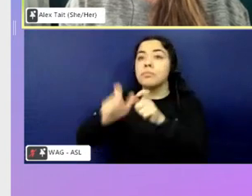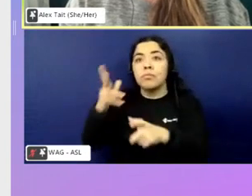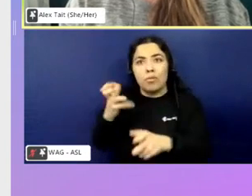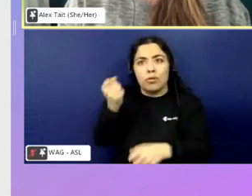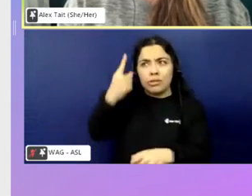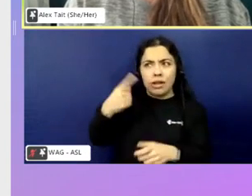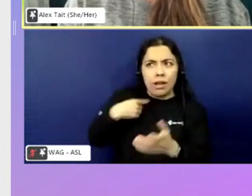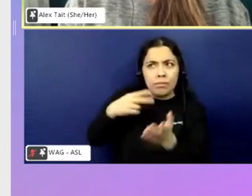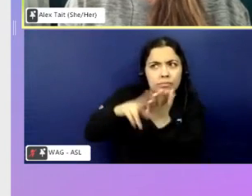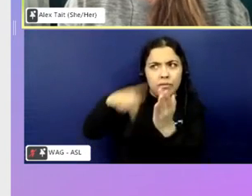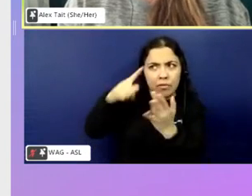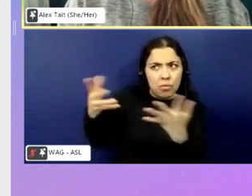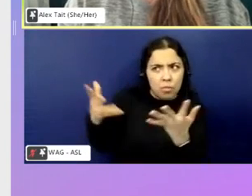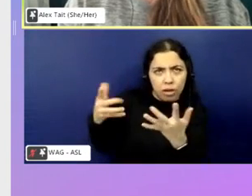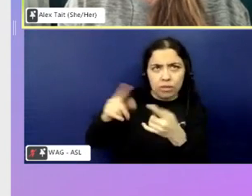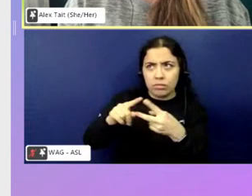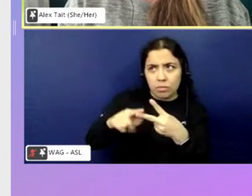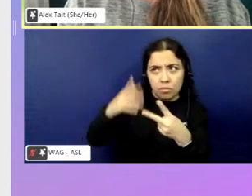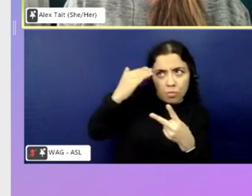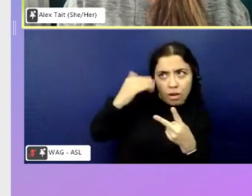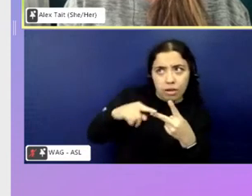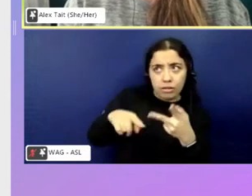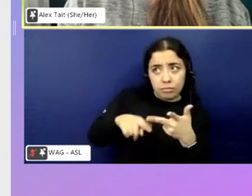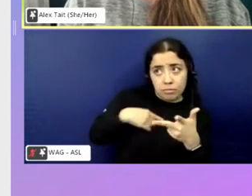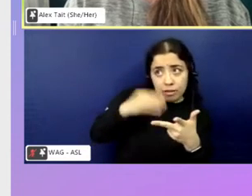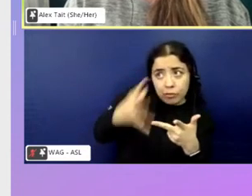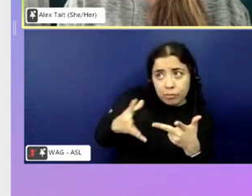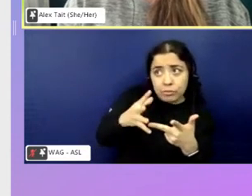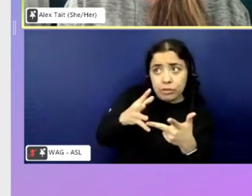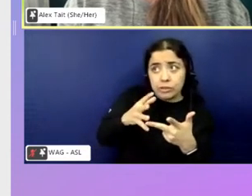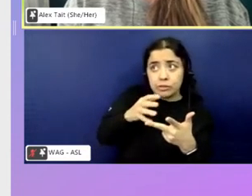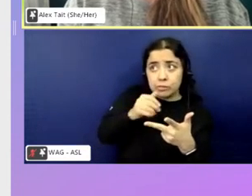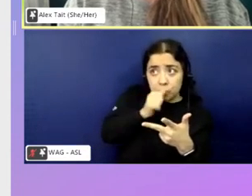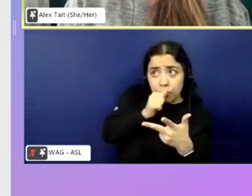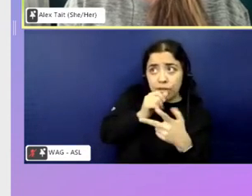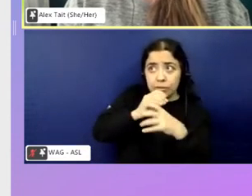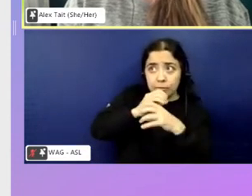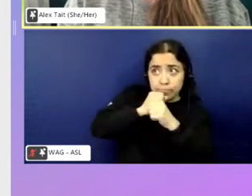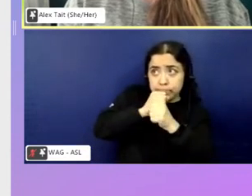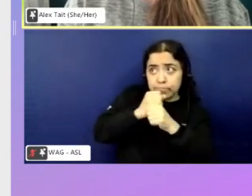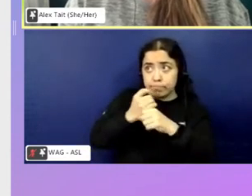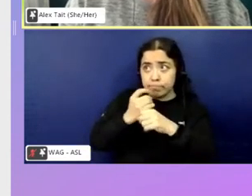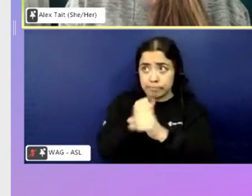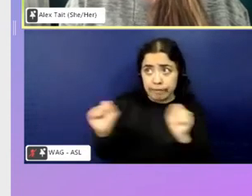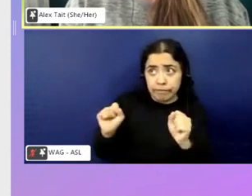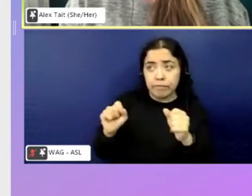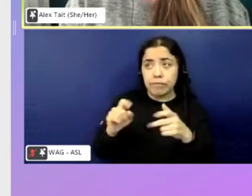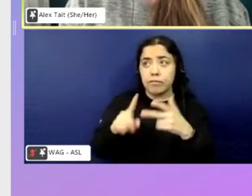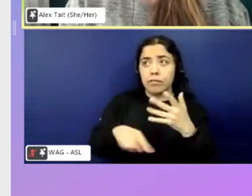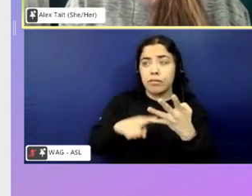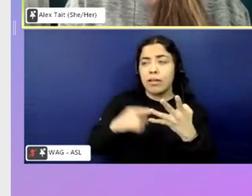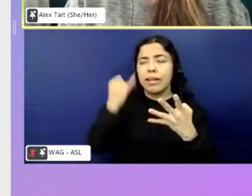financial consent. Trust was a big thing in these responses. People want to understand what